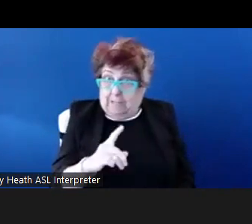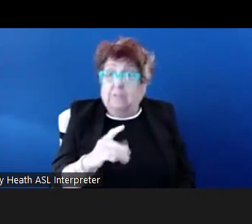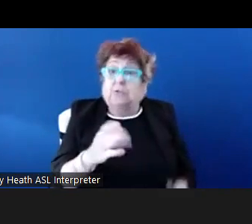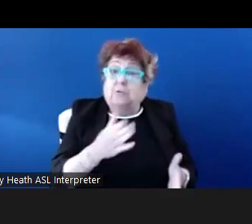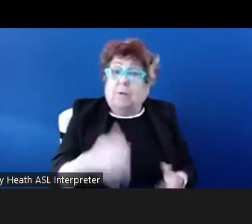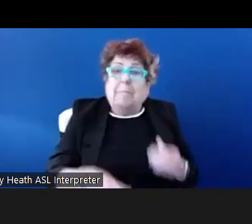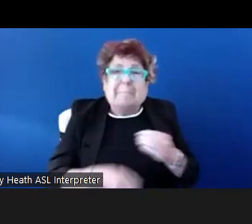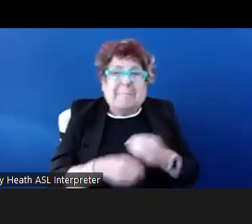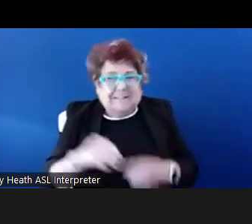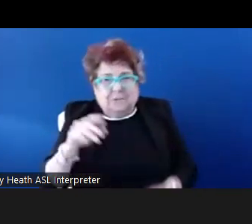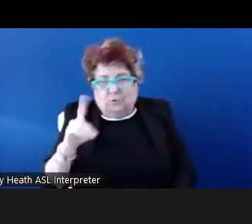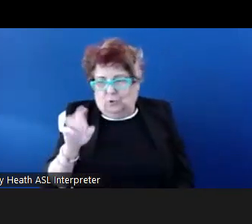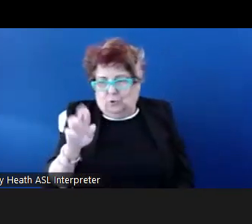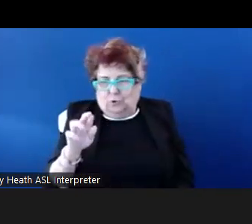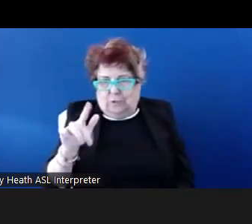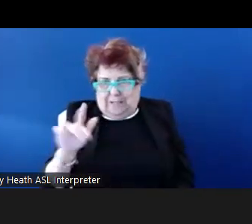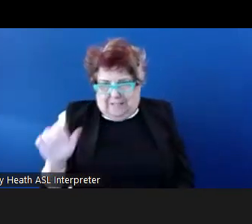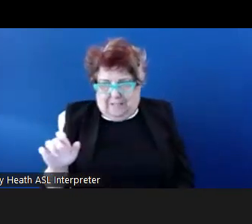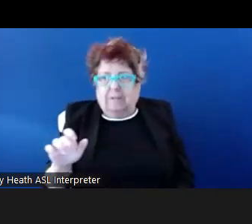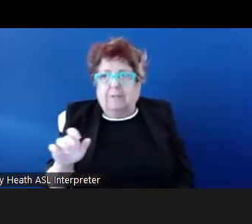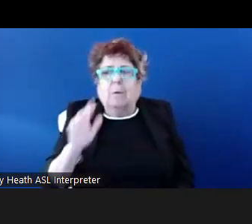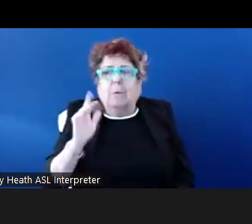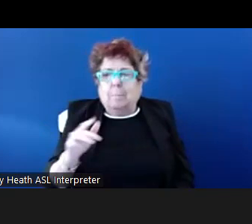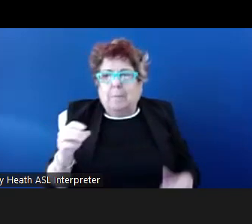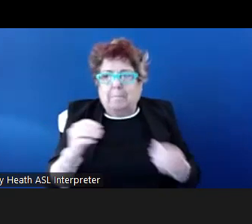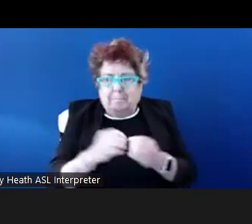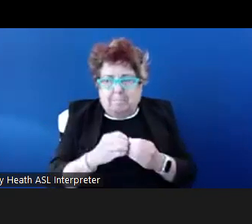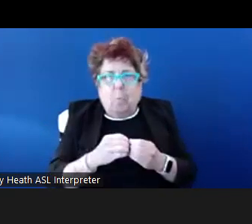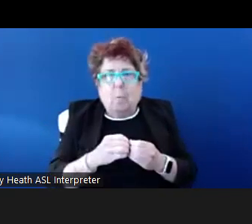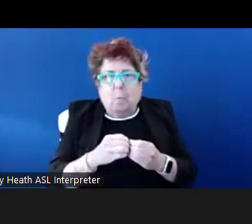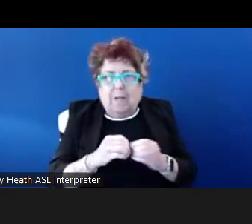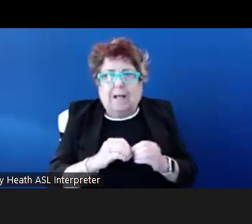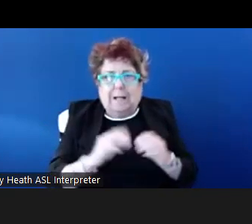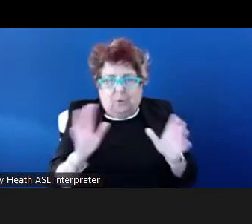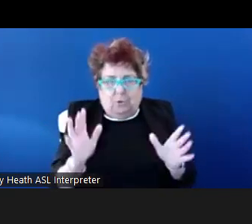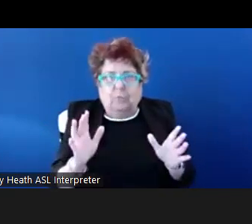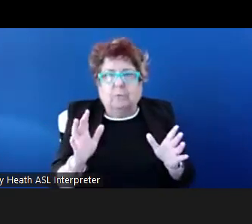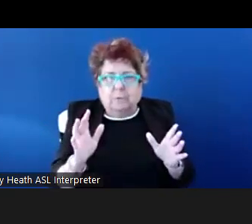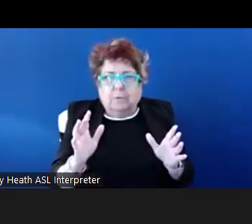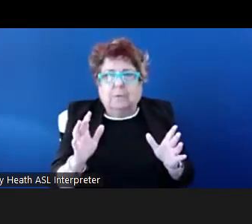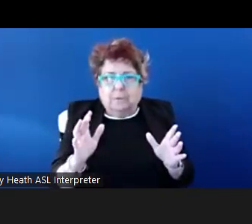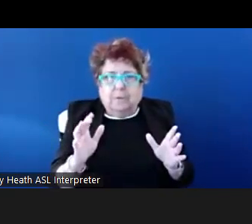to be greater clarity around the opportunity to cover these housing related wraparound services under Medicaid. We've